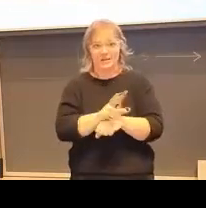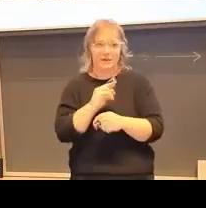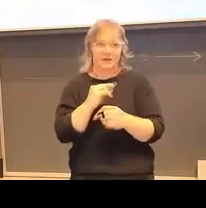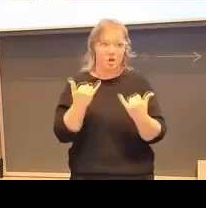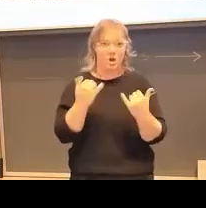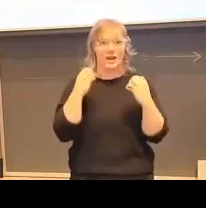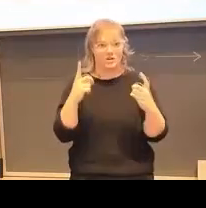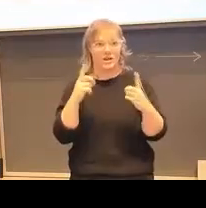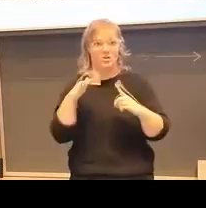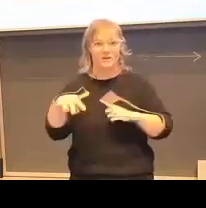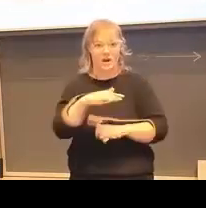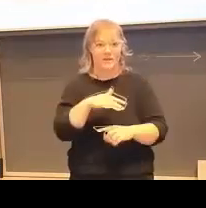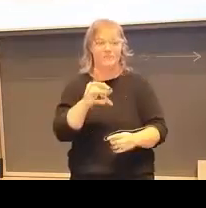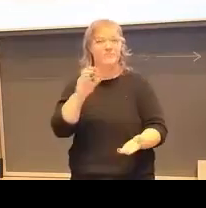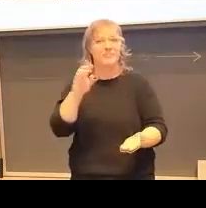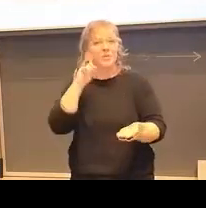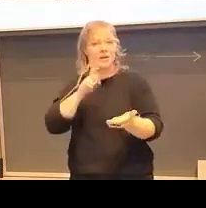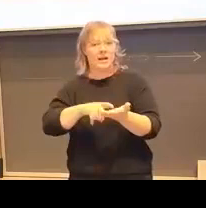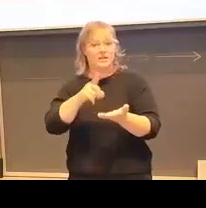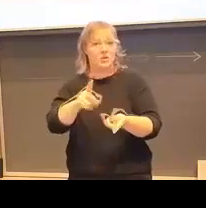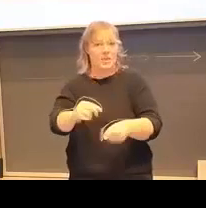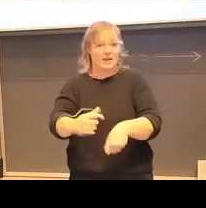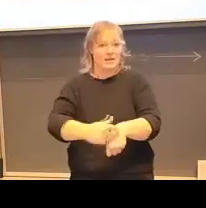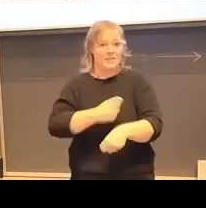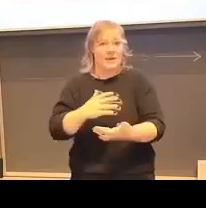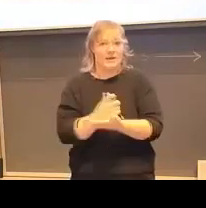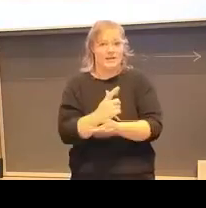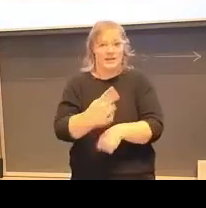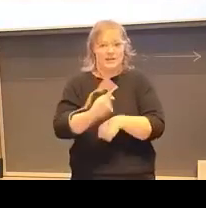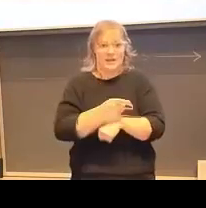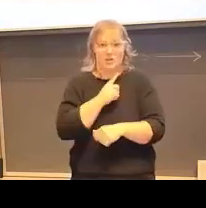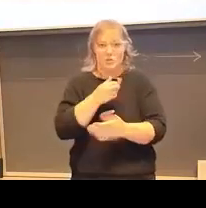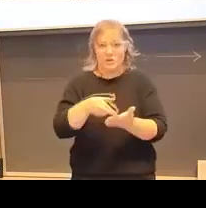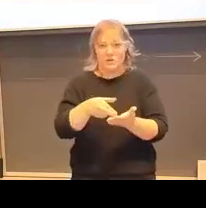also recognized at that time that taking a day to review resident rotations for both the residents